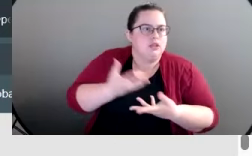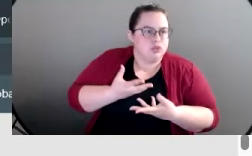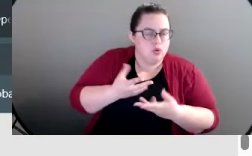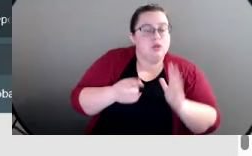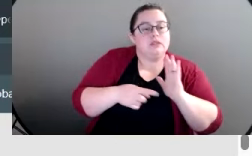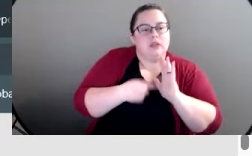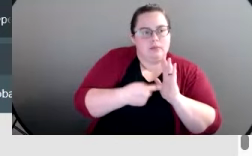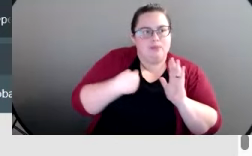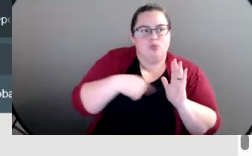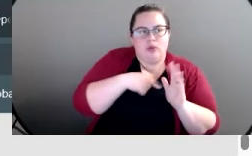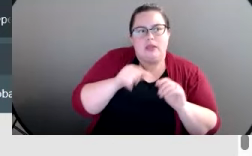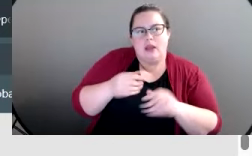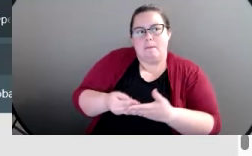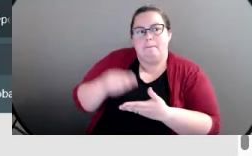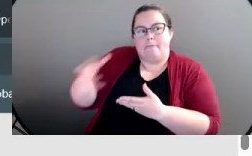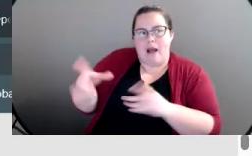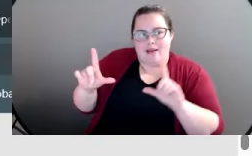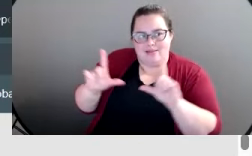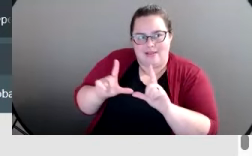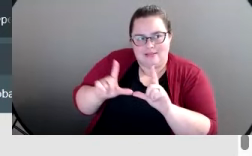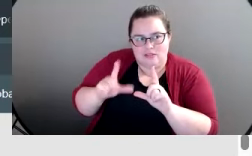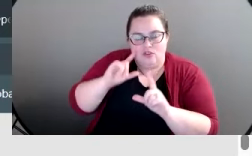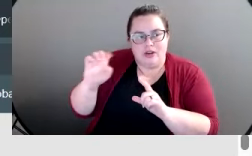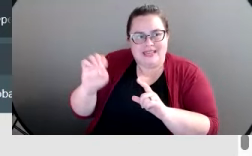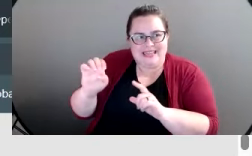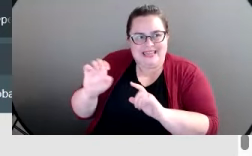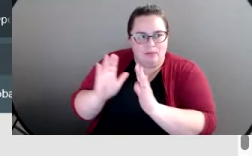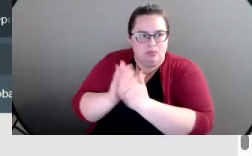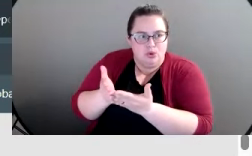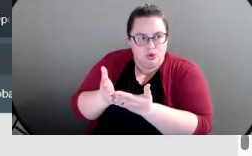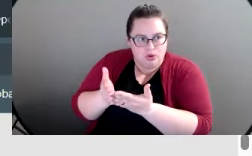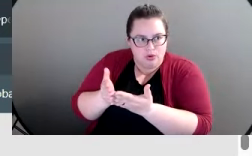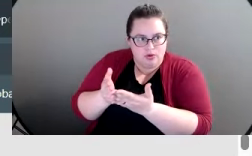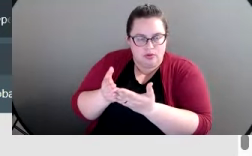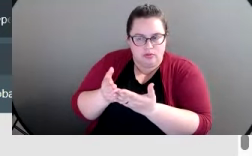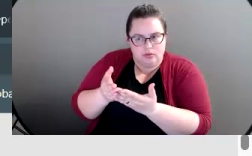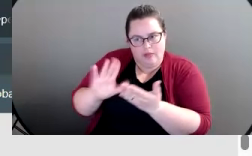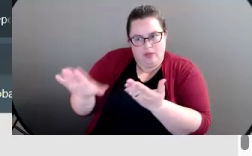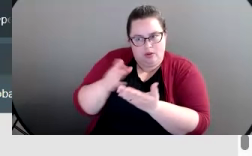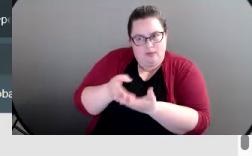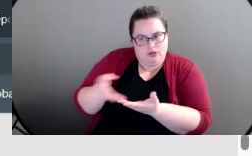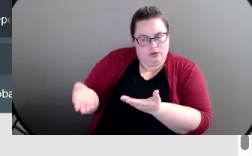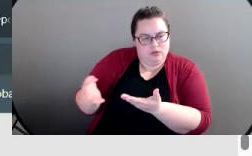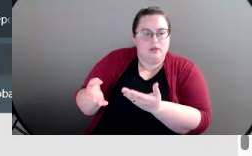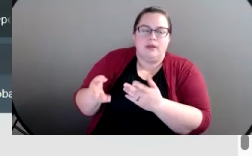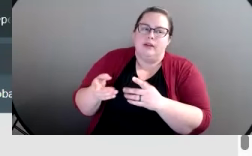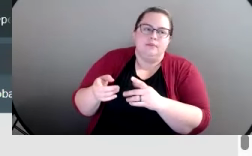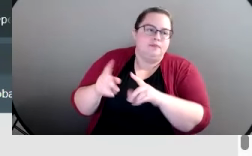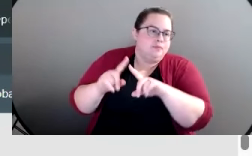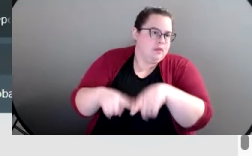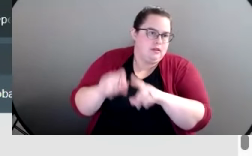to buy licenses, e-book licenses to materials. It's really on a case by case basis.